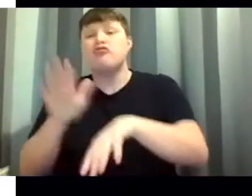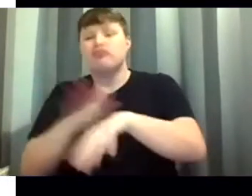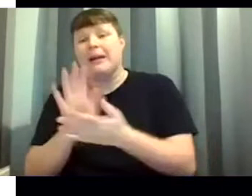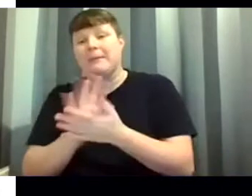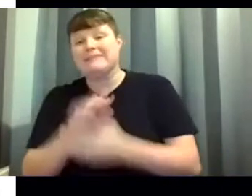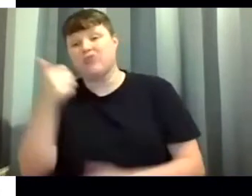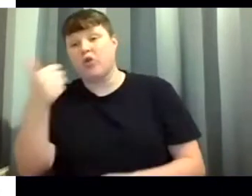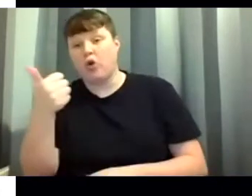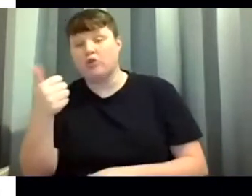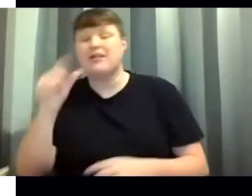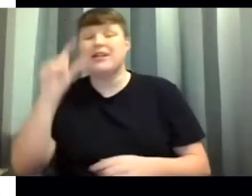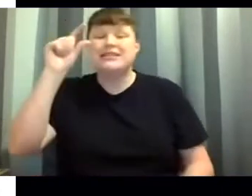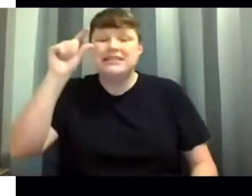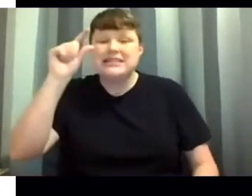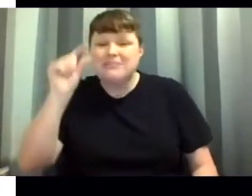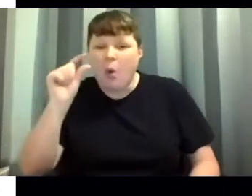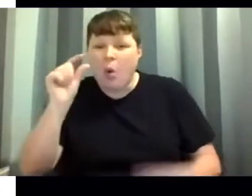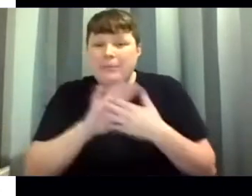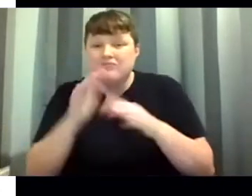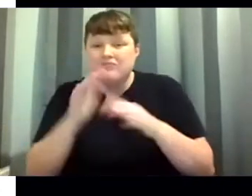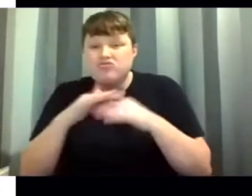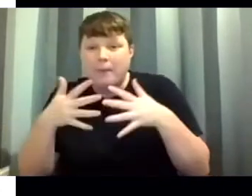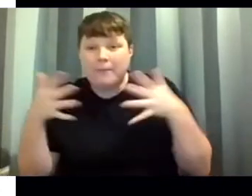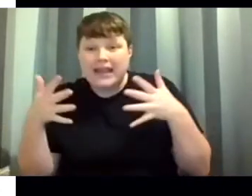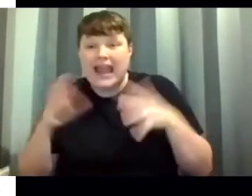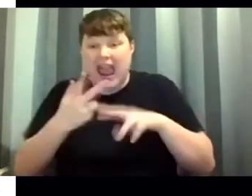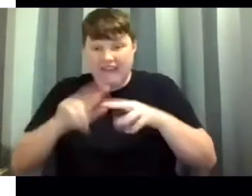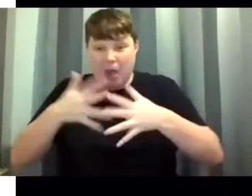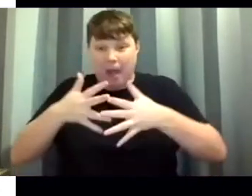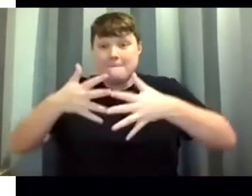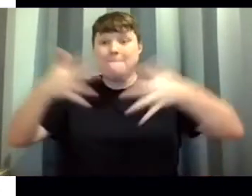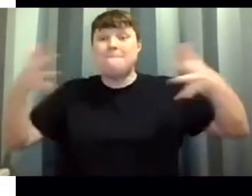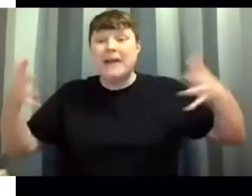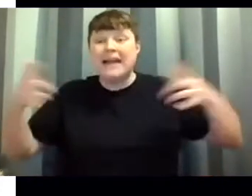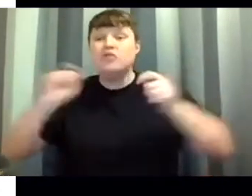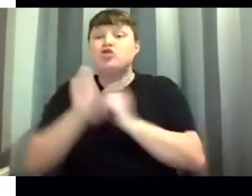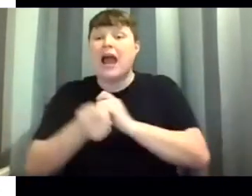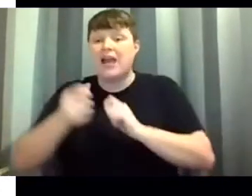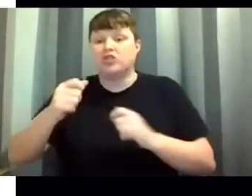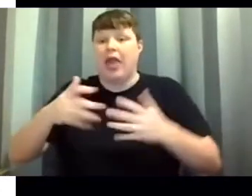means it's...just not very big. If it was a big change then there'd be big green boxes... or big red boxes.